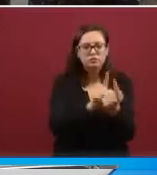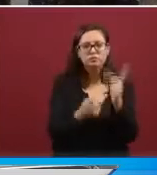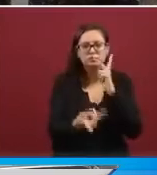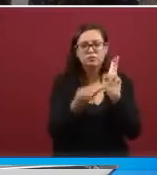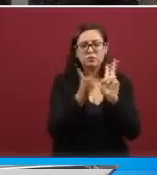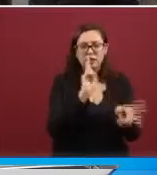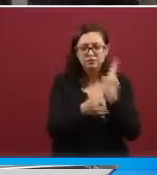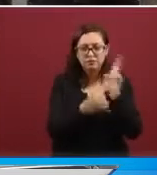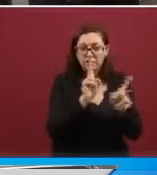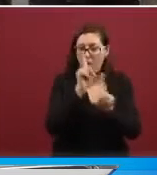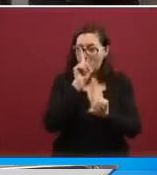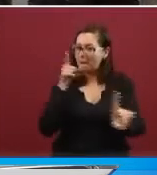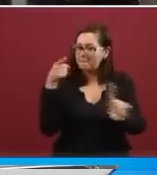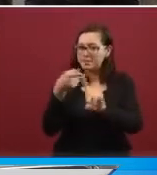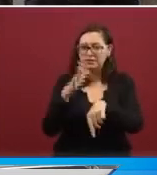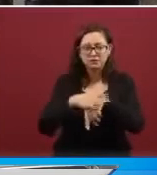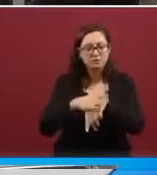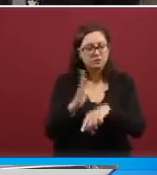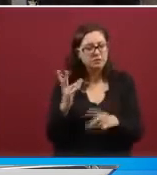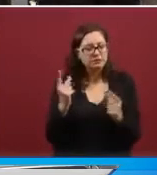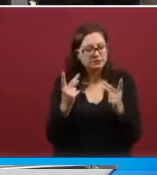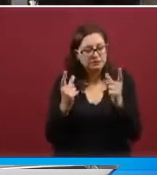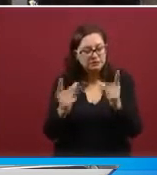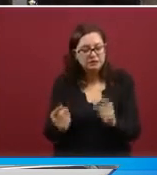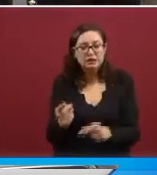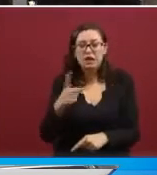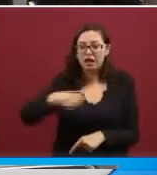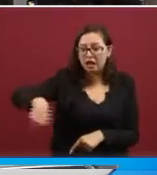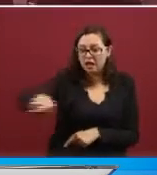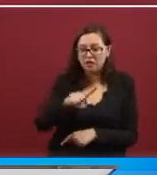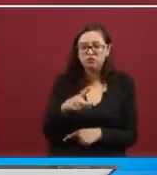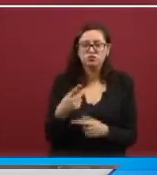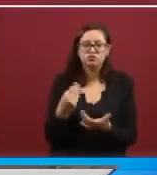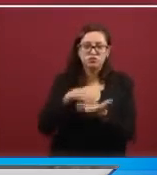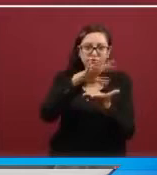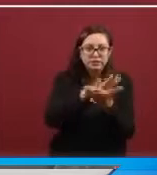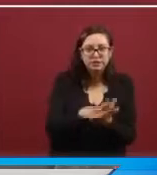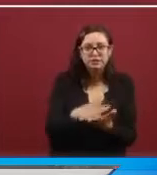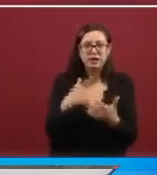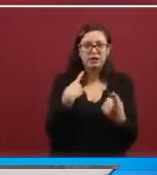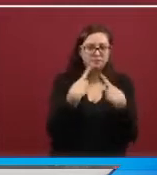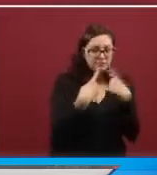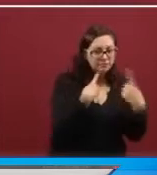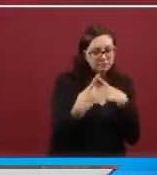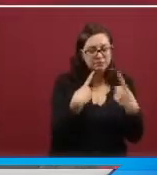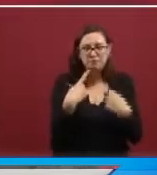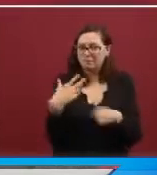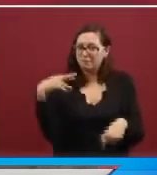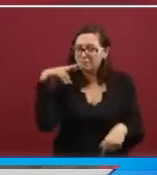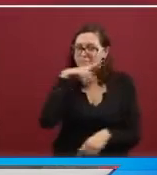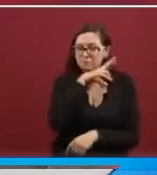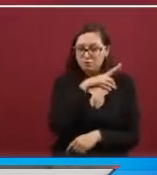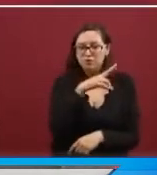It is important that the process of asylum by the United States is streamlined the average time is currently 180 days